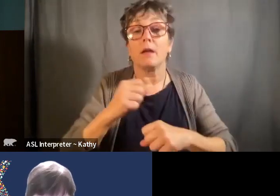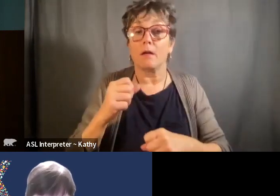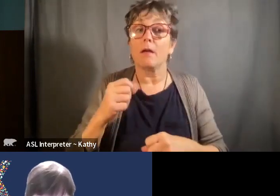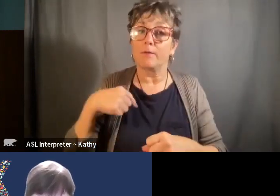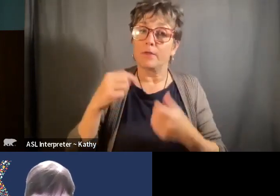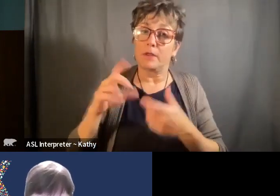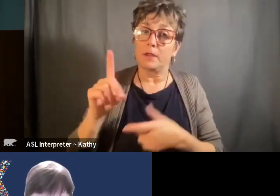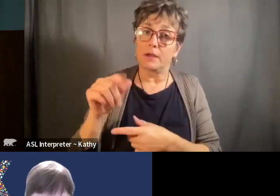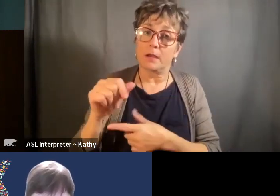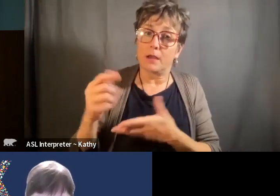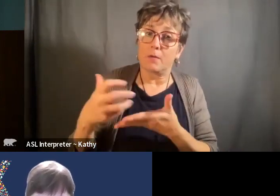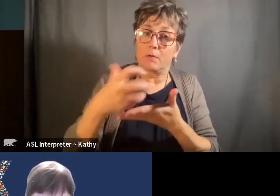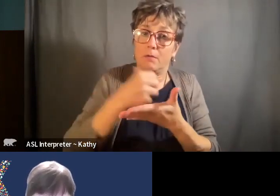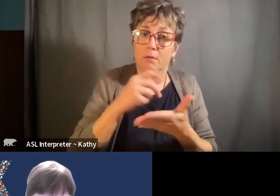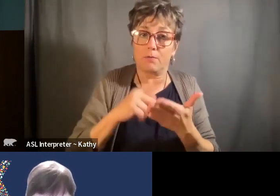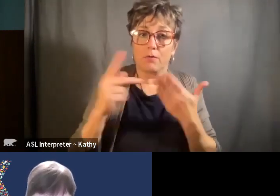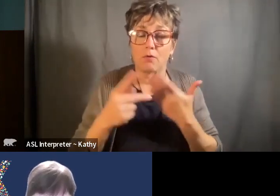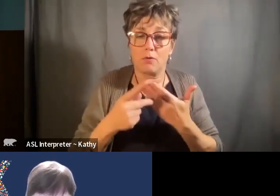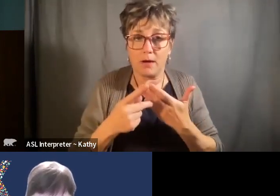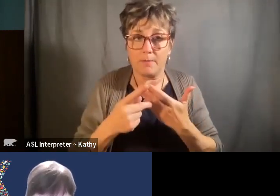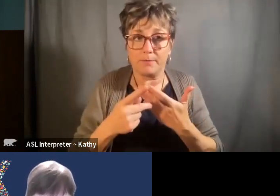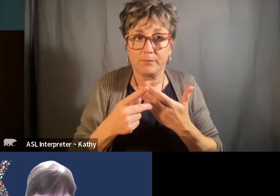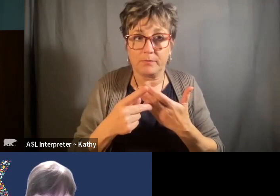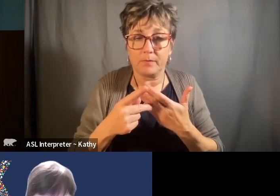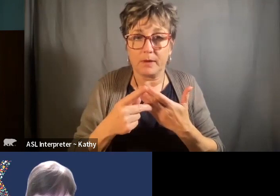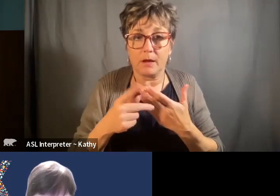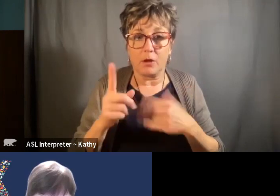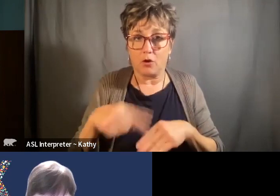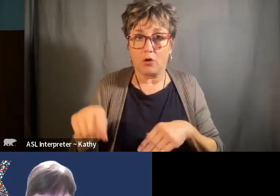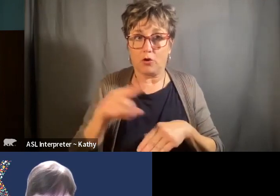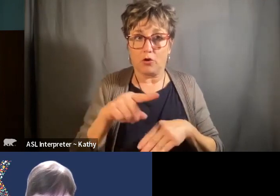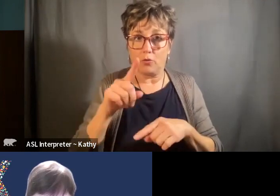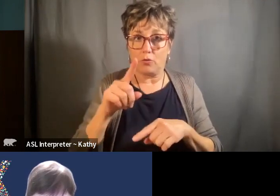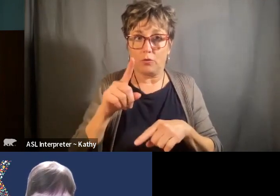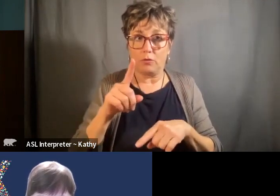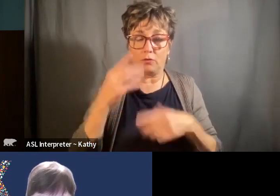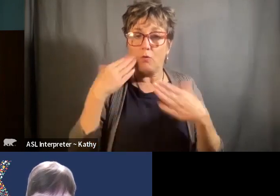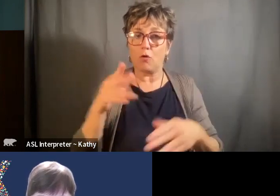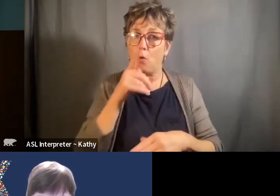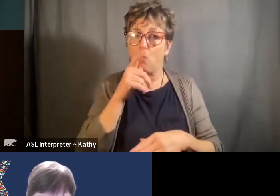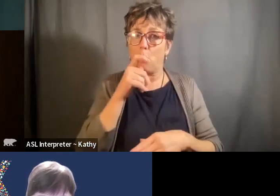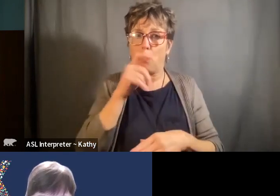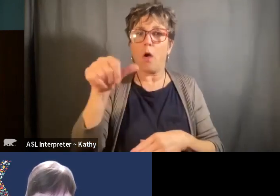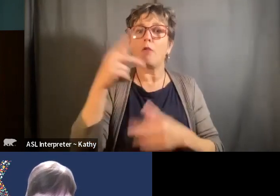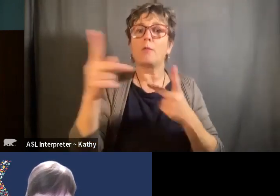RARE-X, there won't be any way that you'll be able to identify other members who are, other individuals who've entered their data